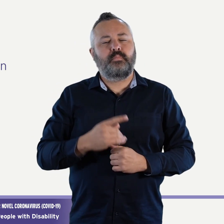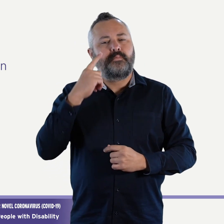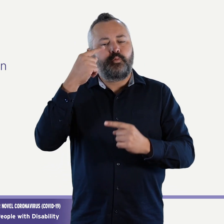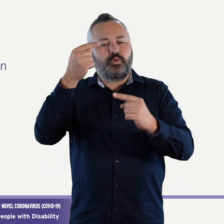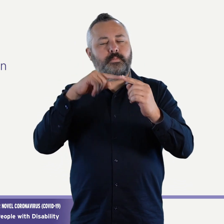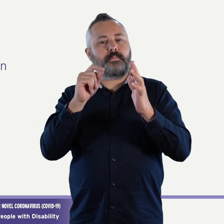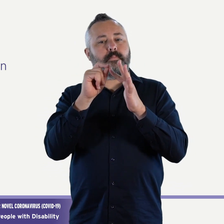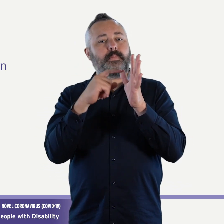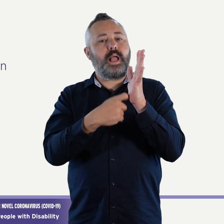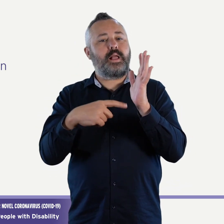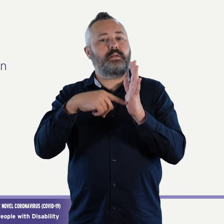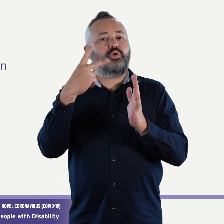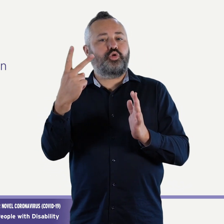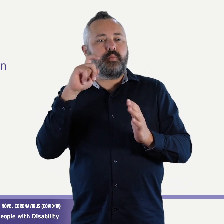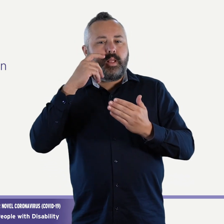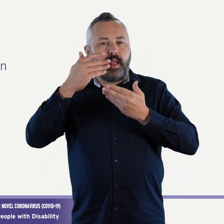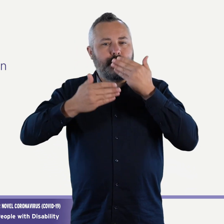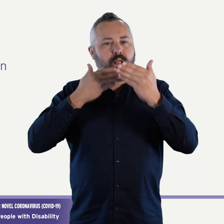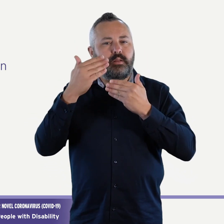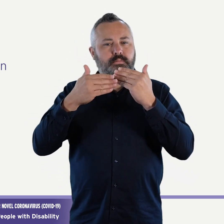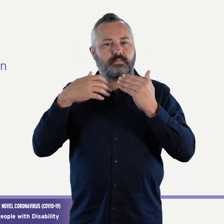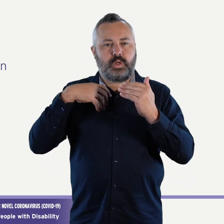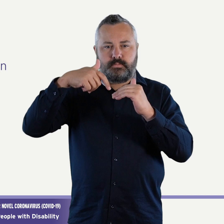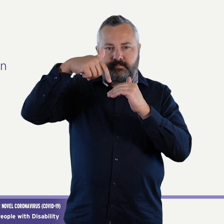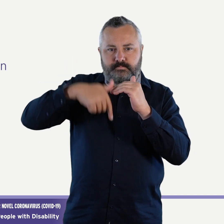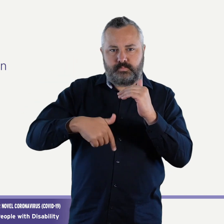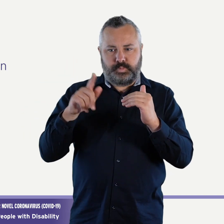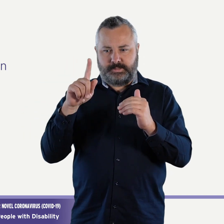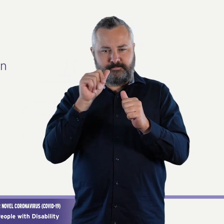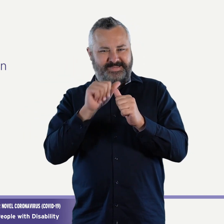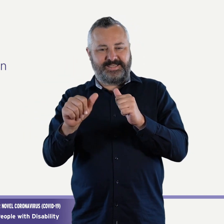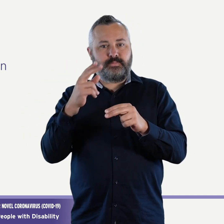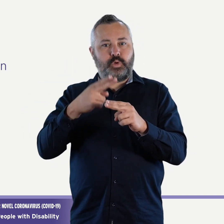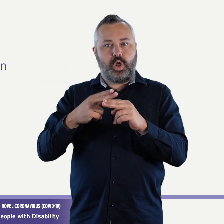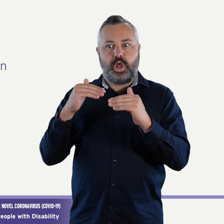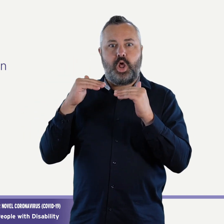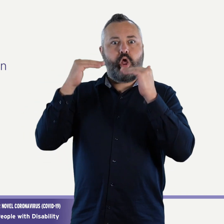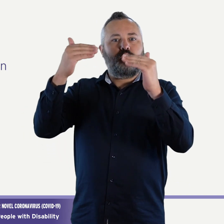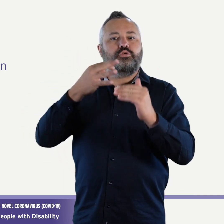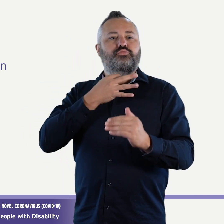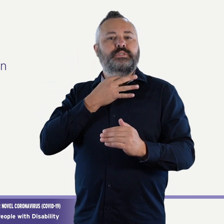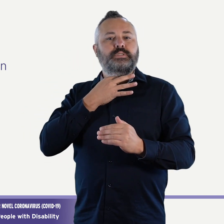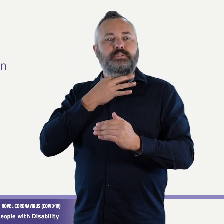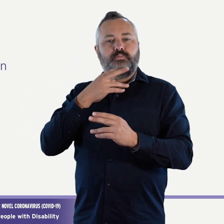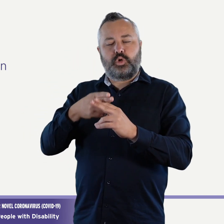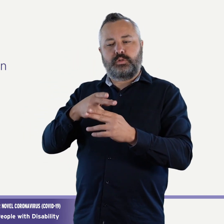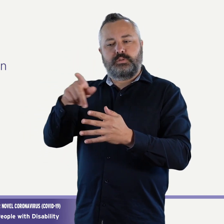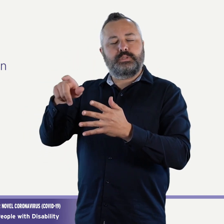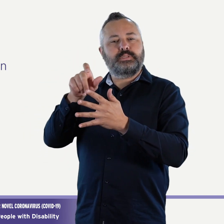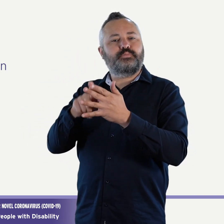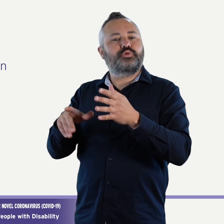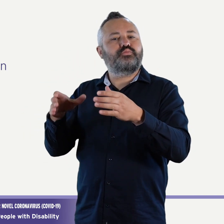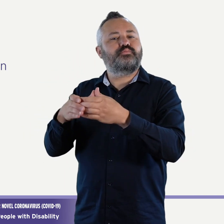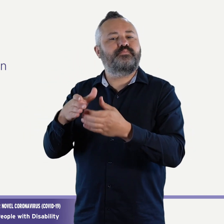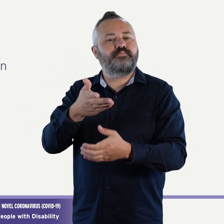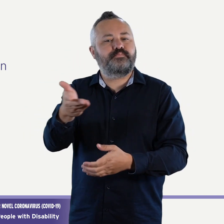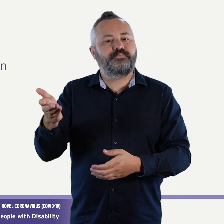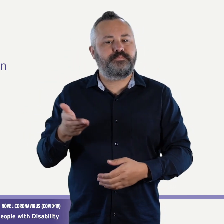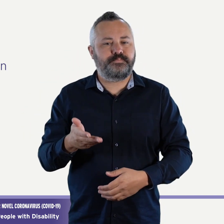The actions outlined in the Operational Plan (Part 2) respond to the needs of people with disability in high-risk groups.